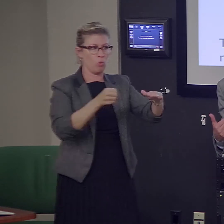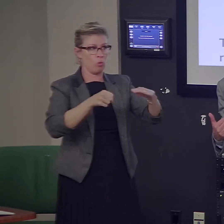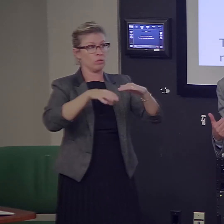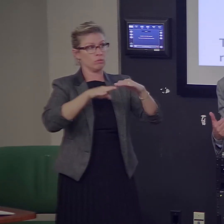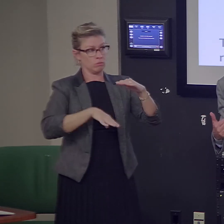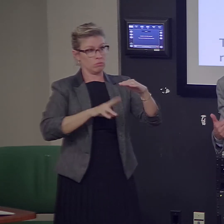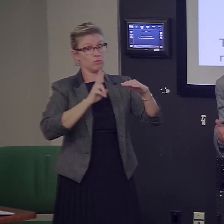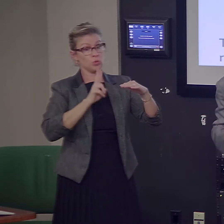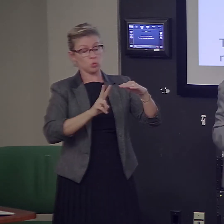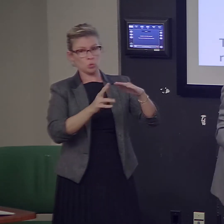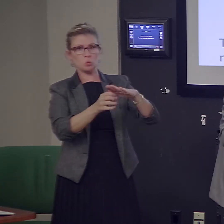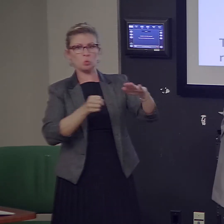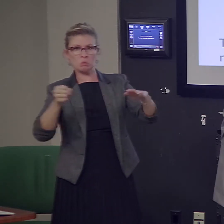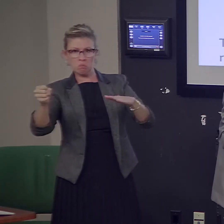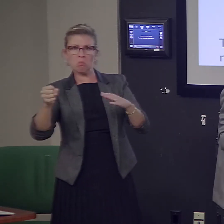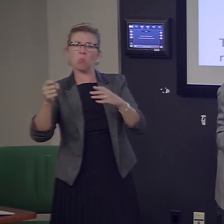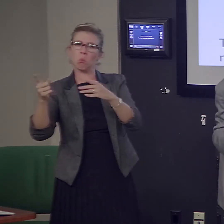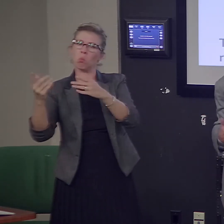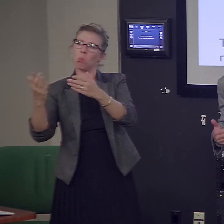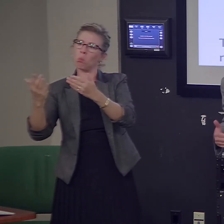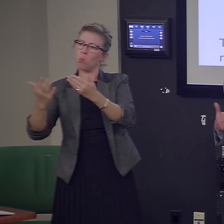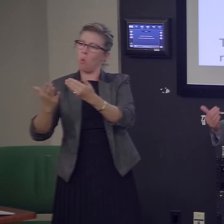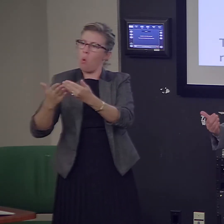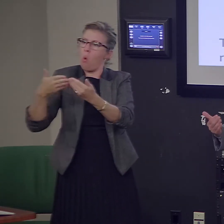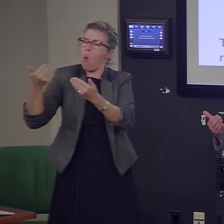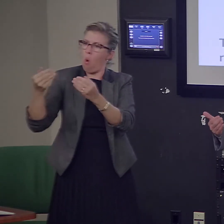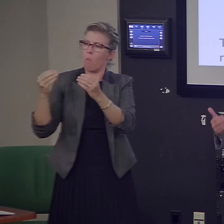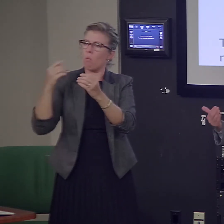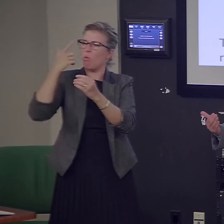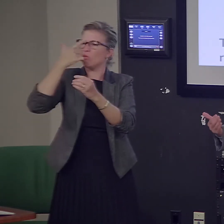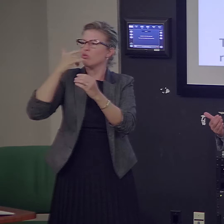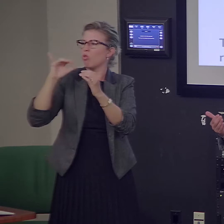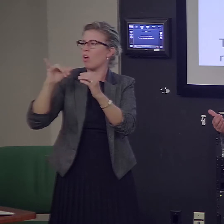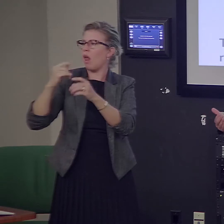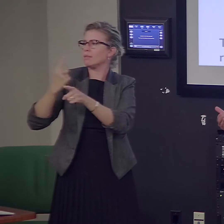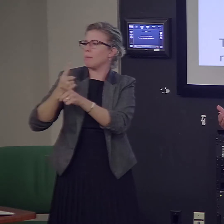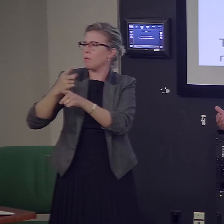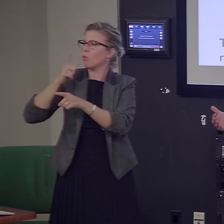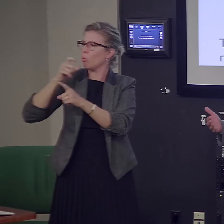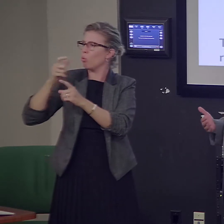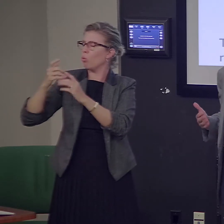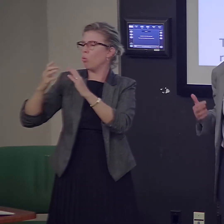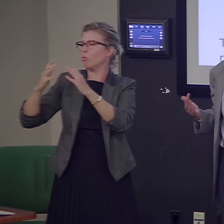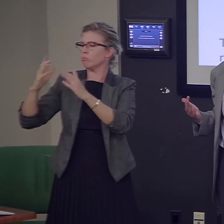of age looking more typical like the communities controls compared to even